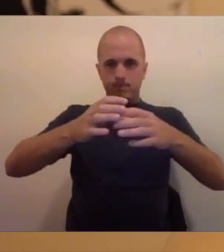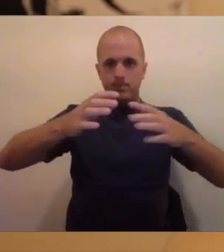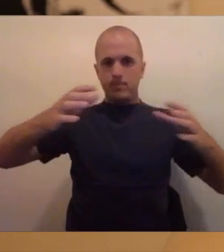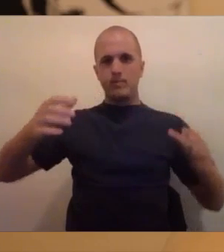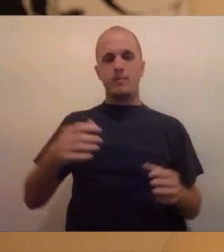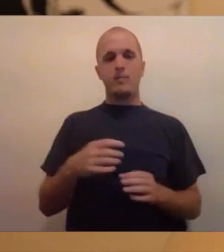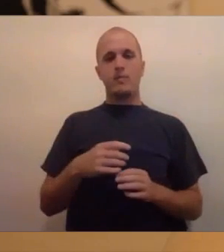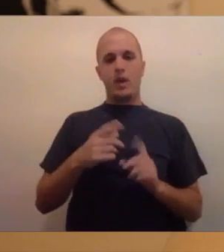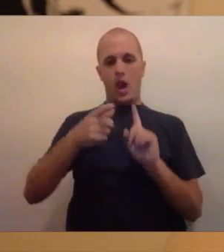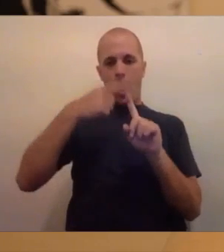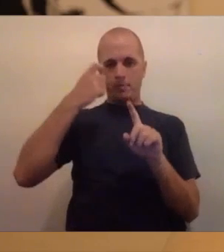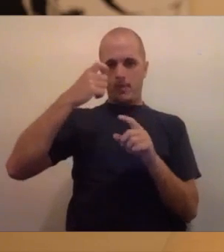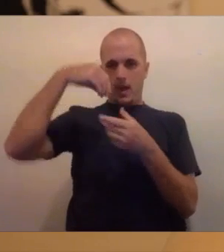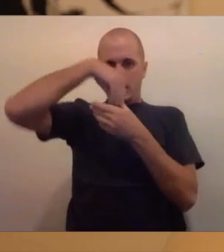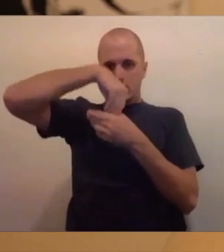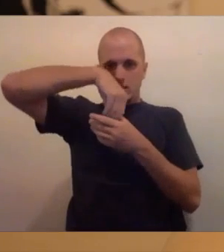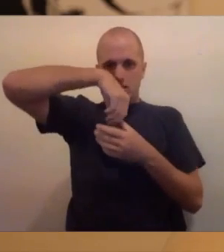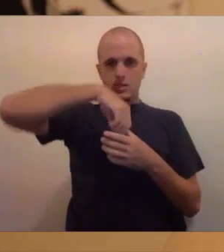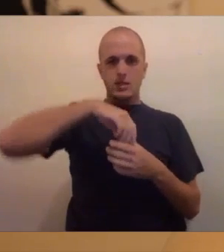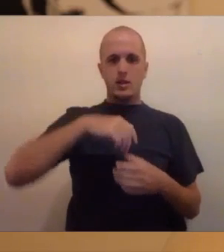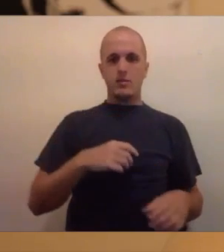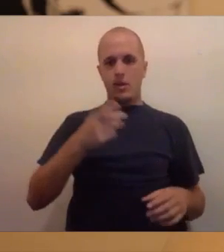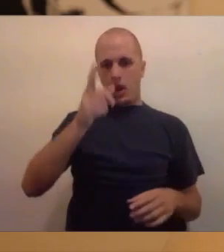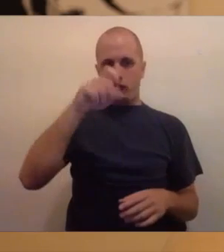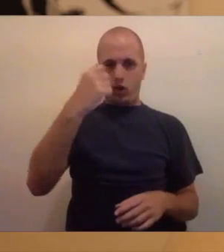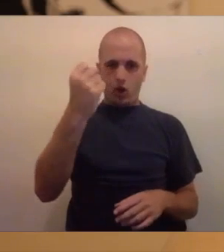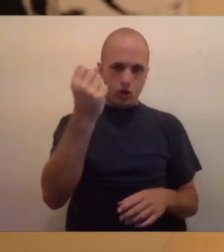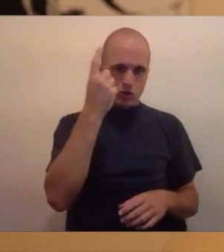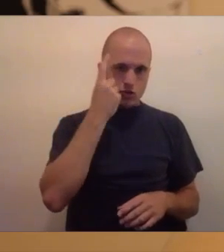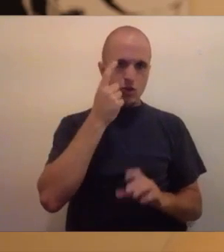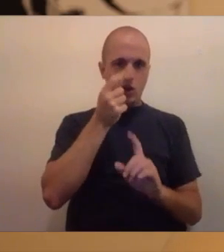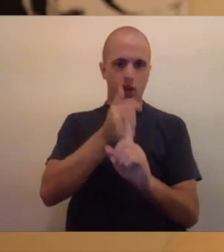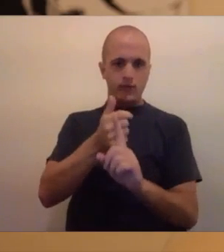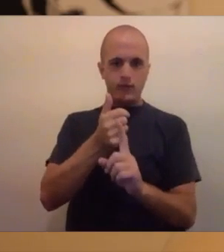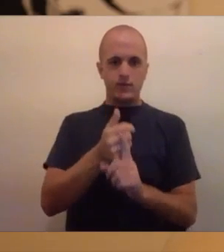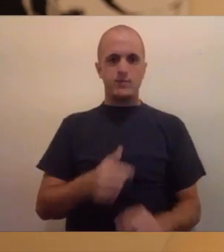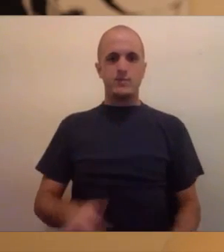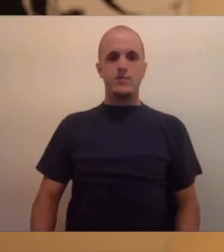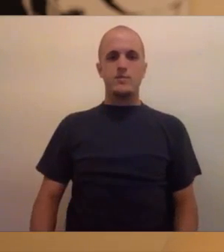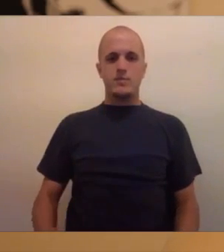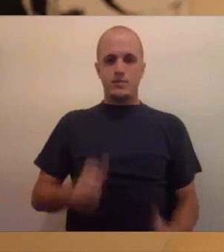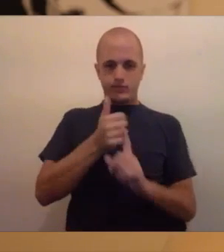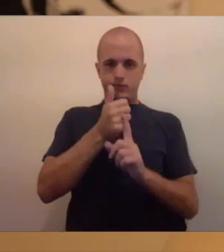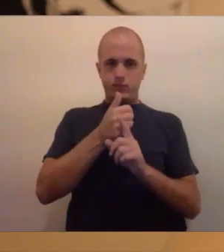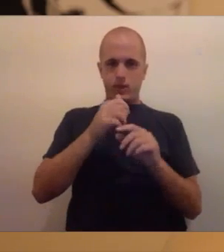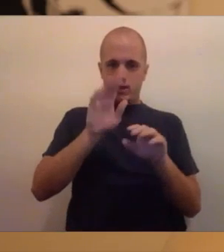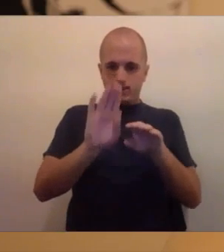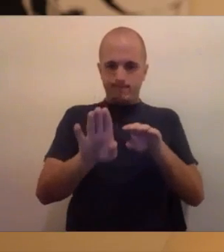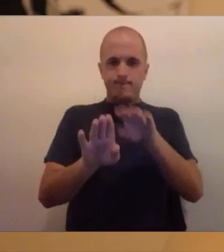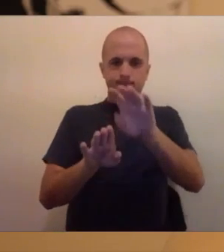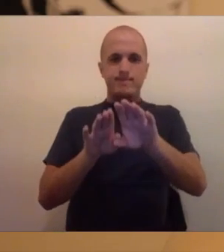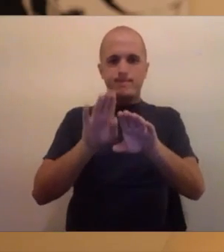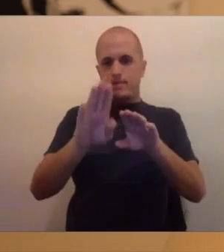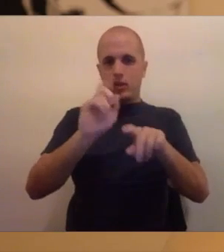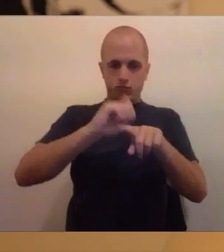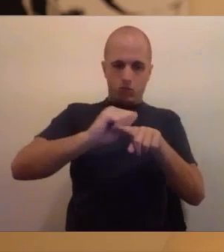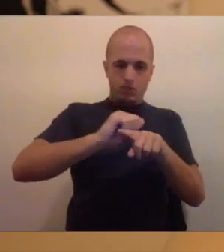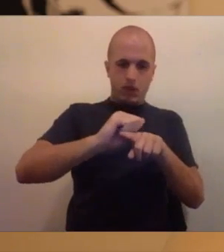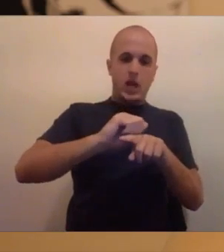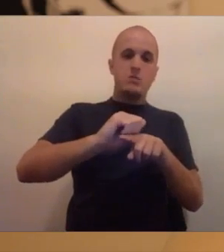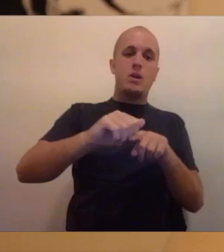Discipline comes little by little, by understanding. You understand